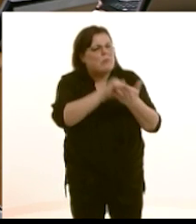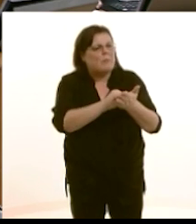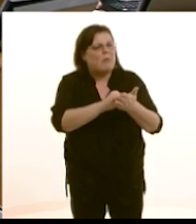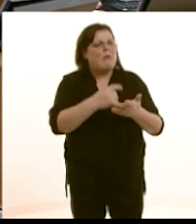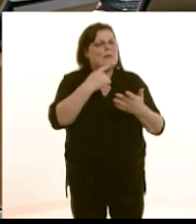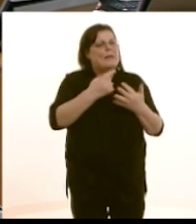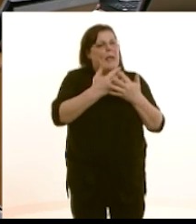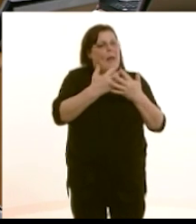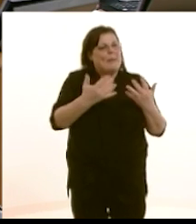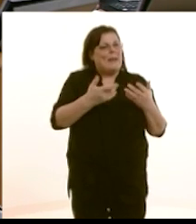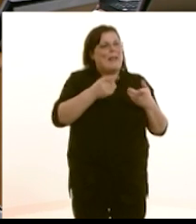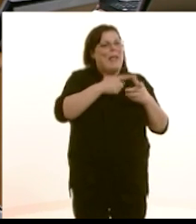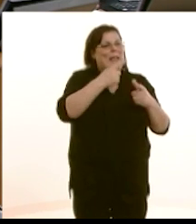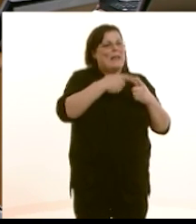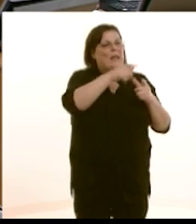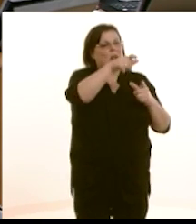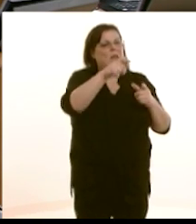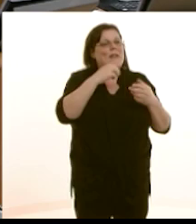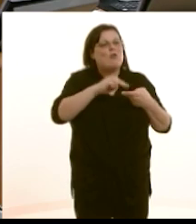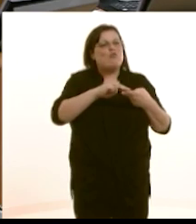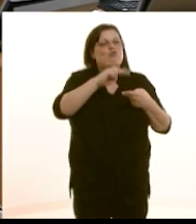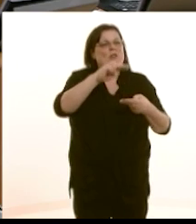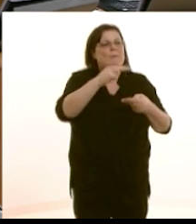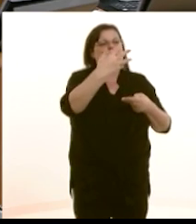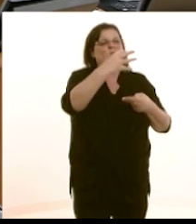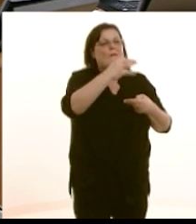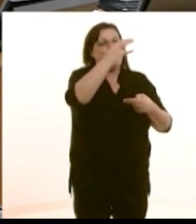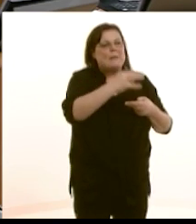of A&E consultants has increased by over 50 per cent in the last five years, from 40 to